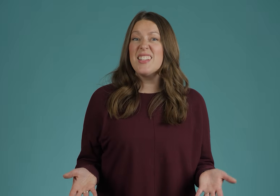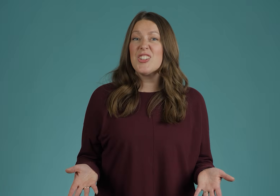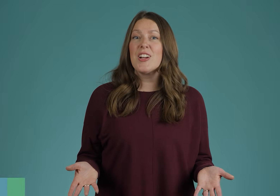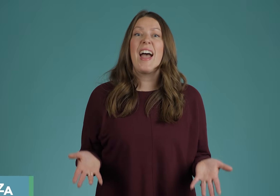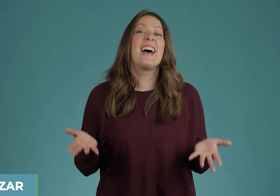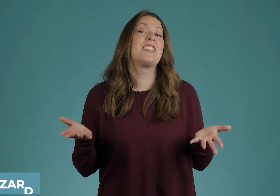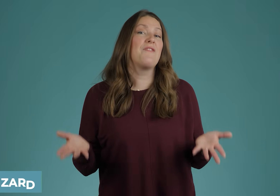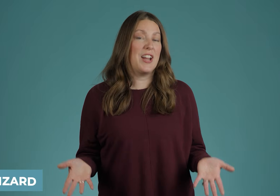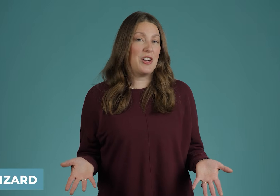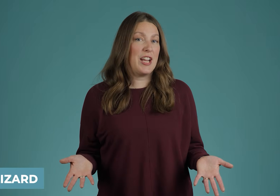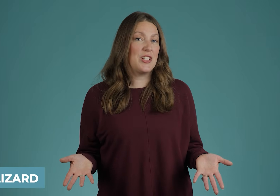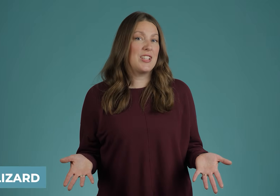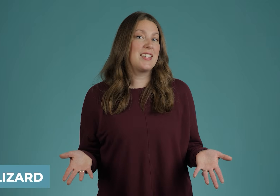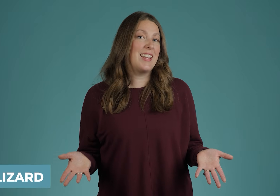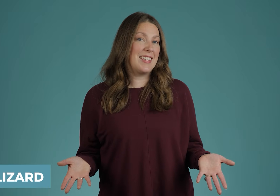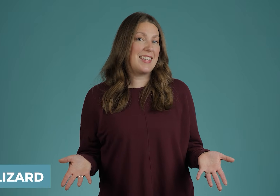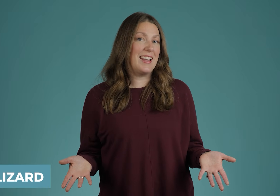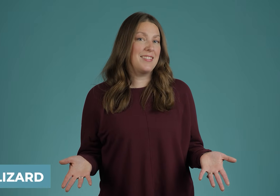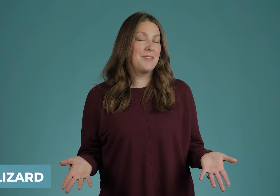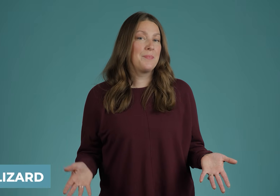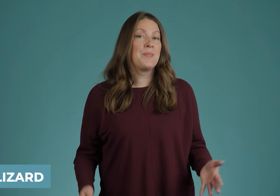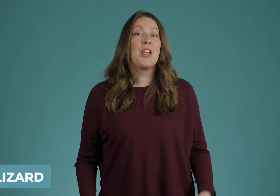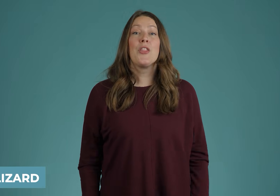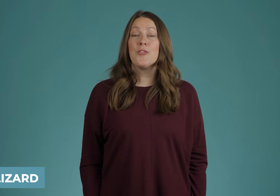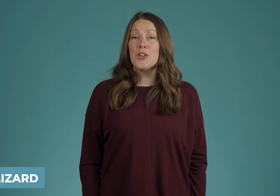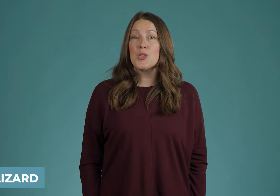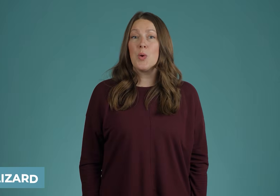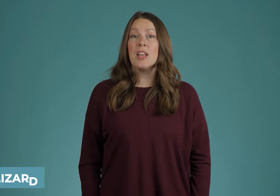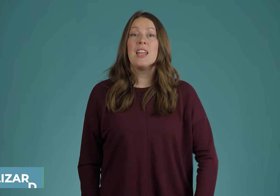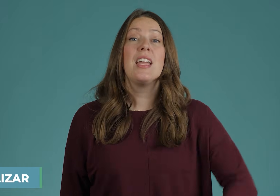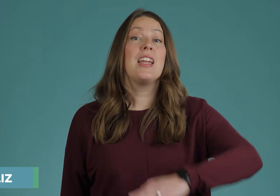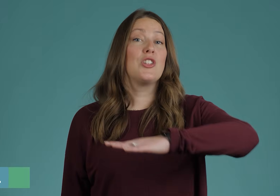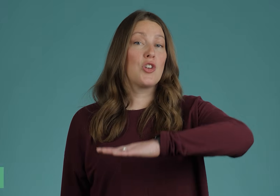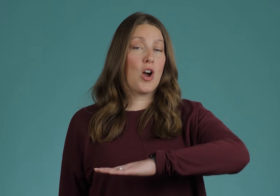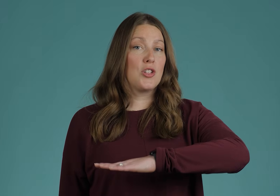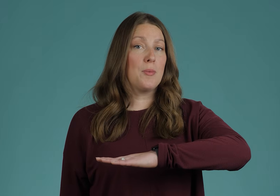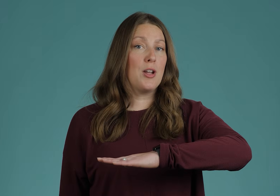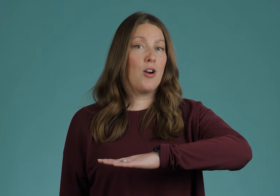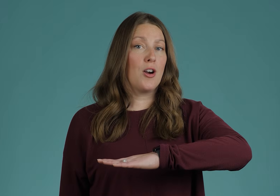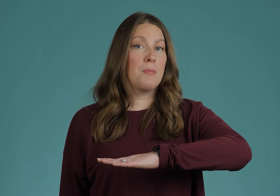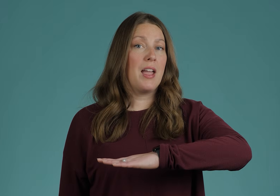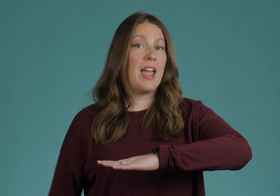Lizard has some variations in its sign.